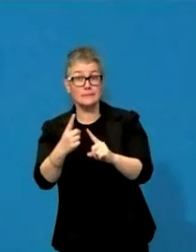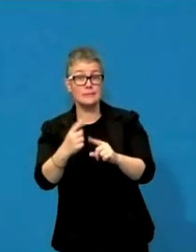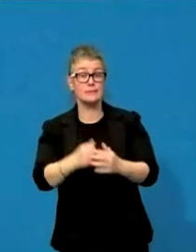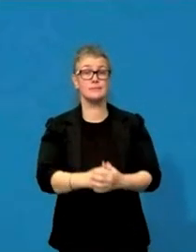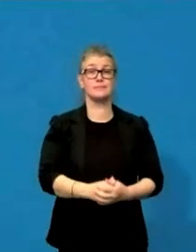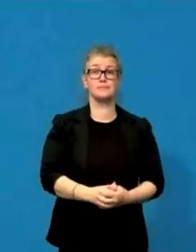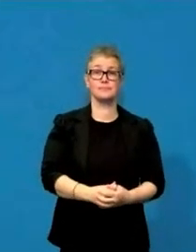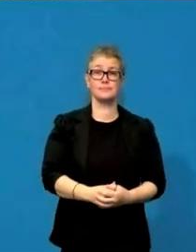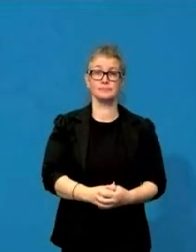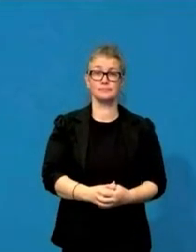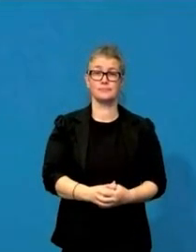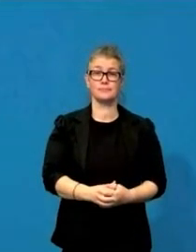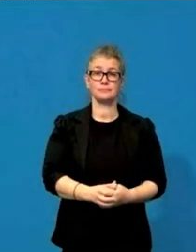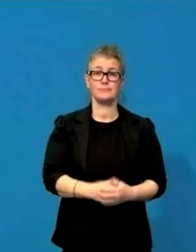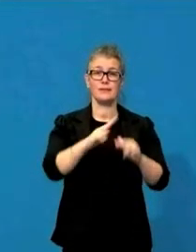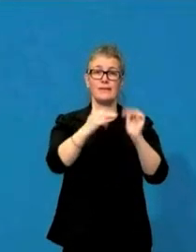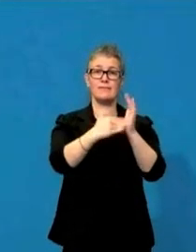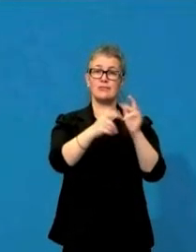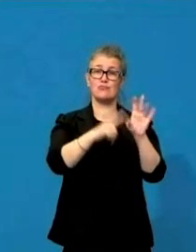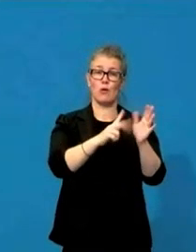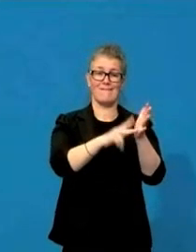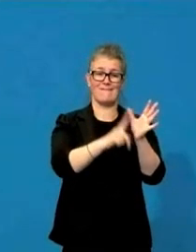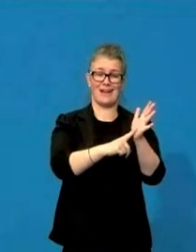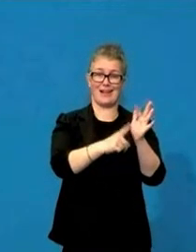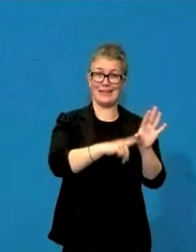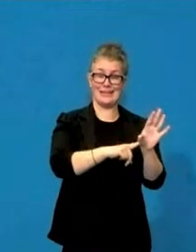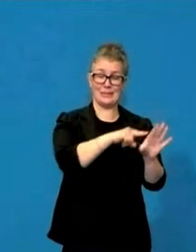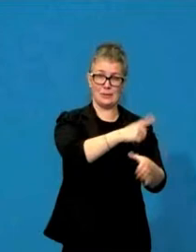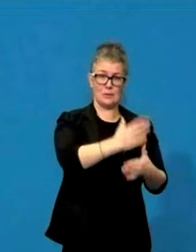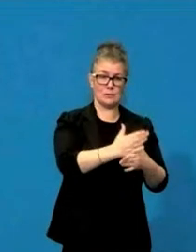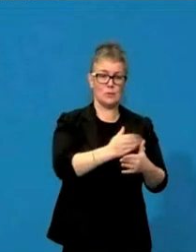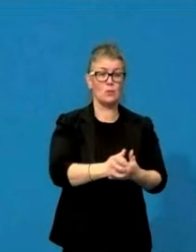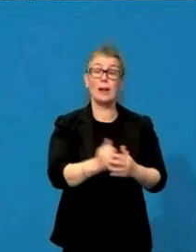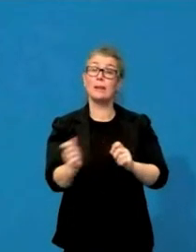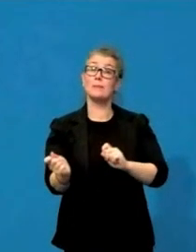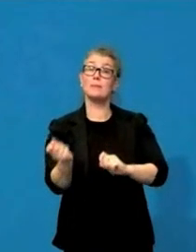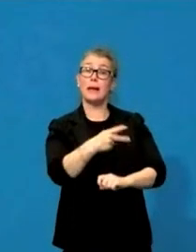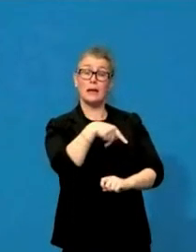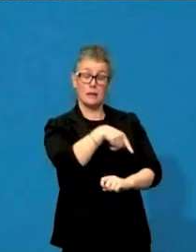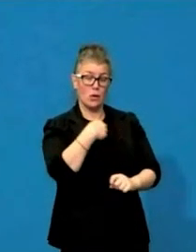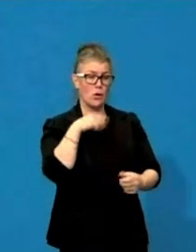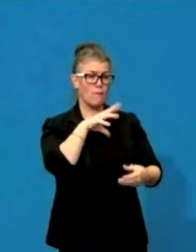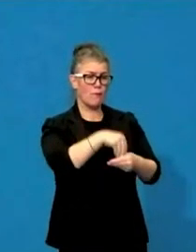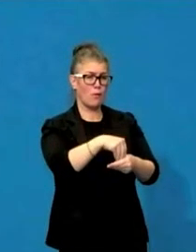Upon returning to Fitzroy, I got involved with the adult education centre